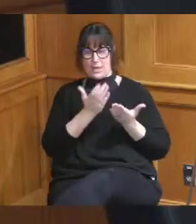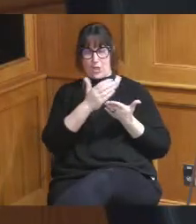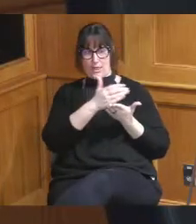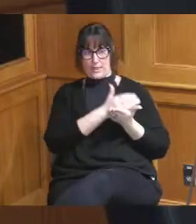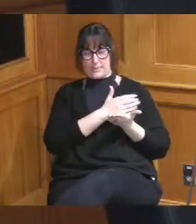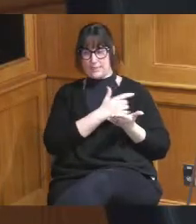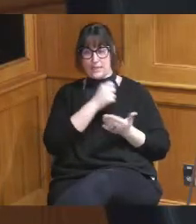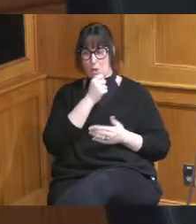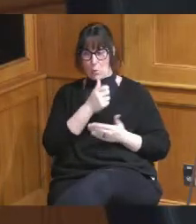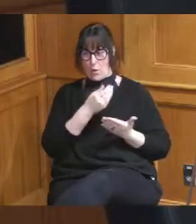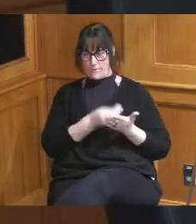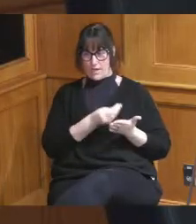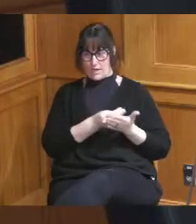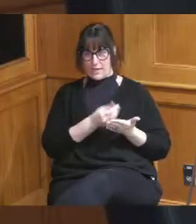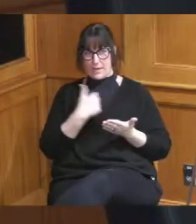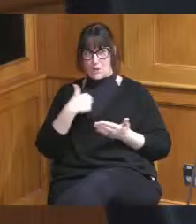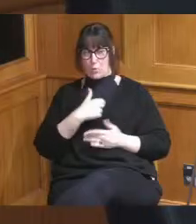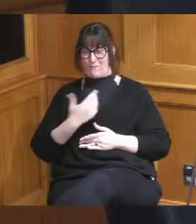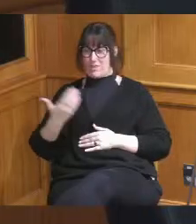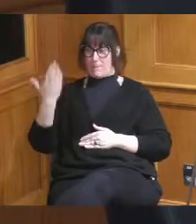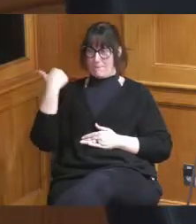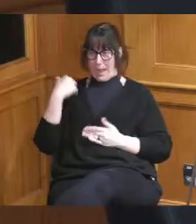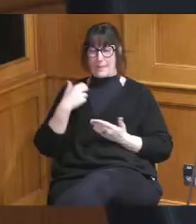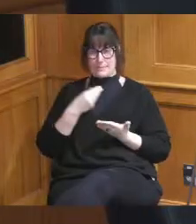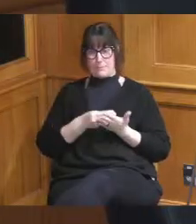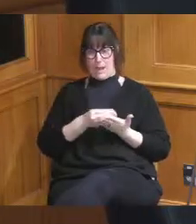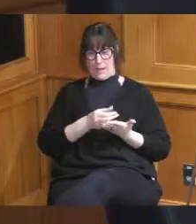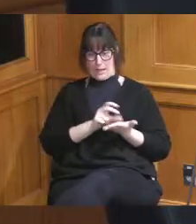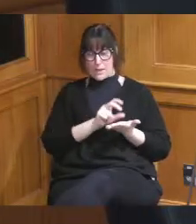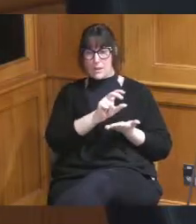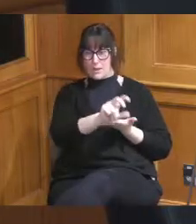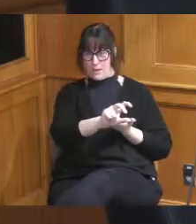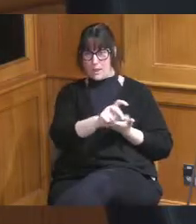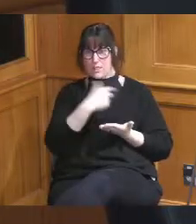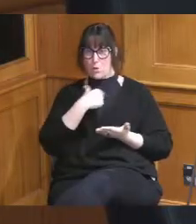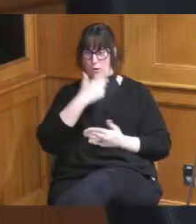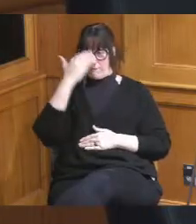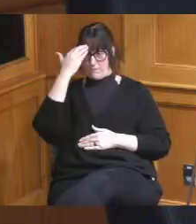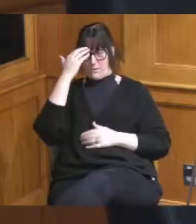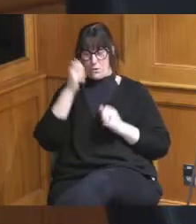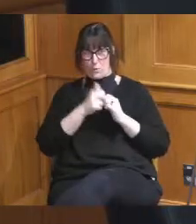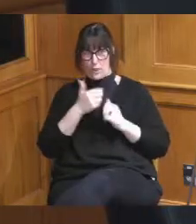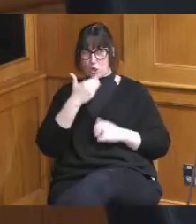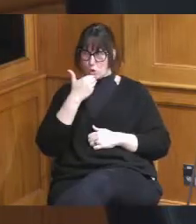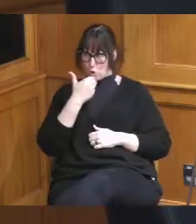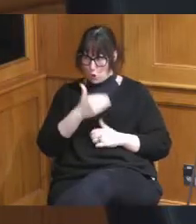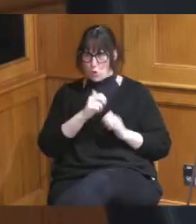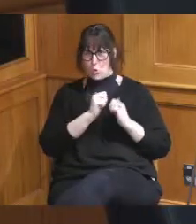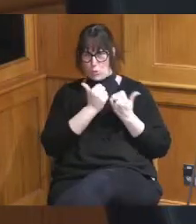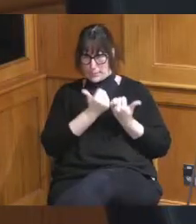funded that we have funded in the past that we all are familiar with the very good organizations and